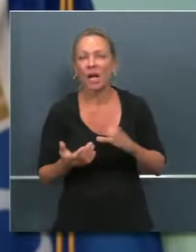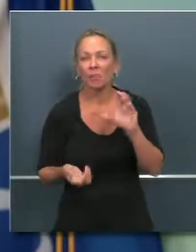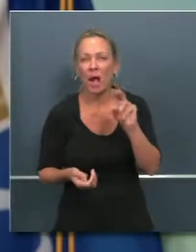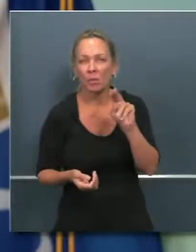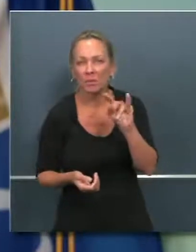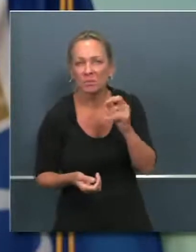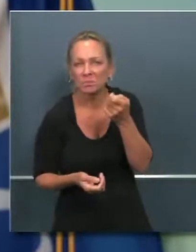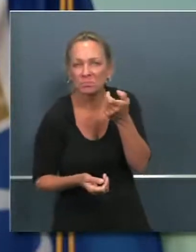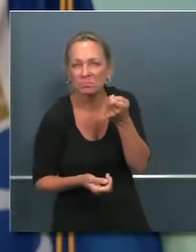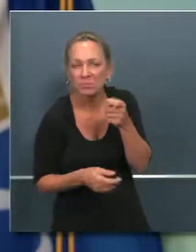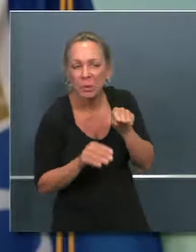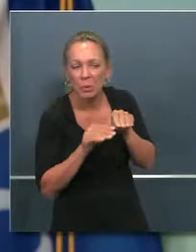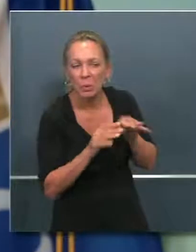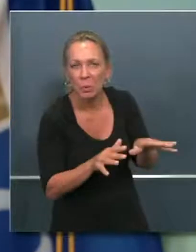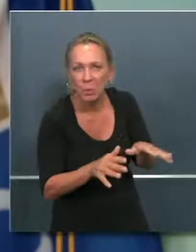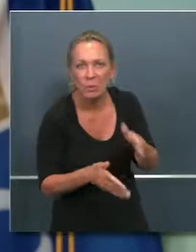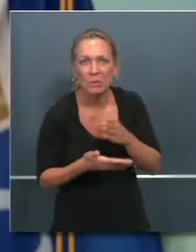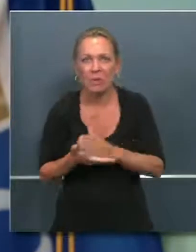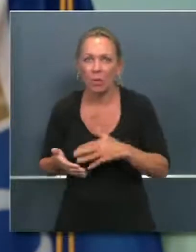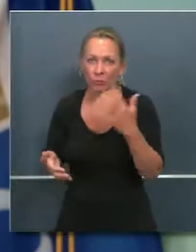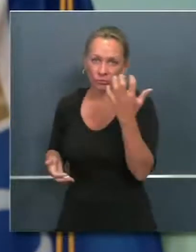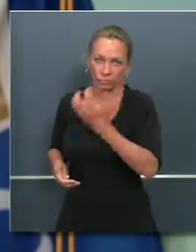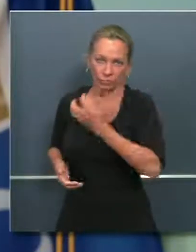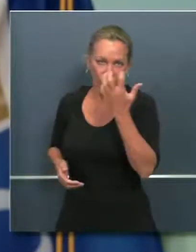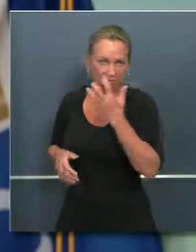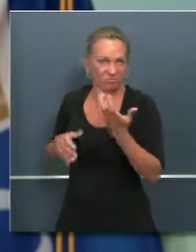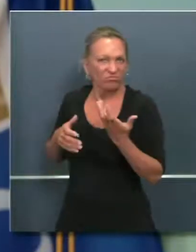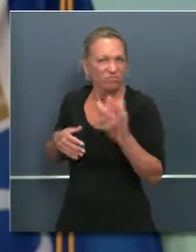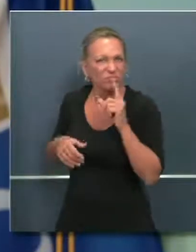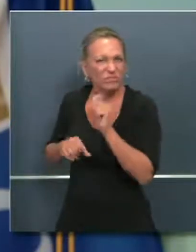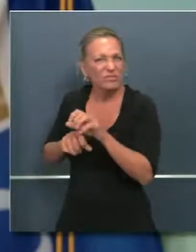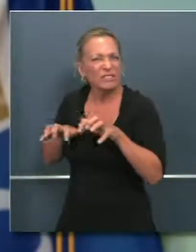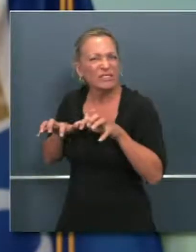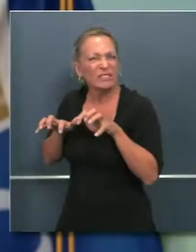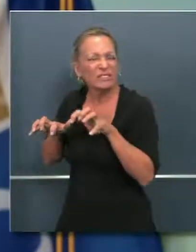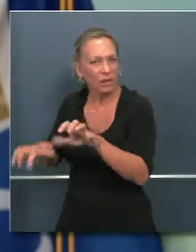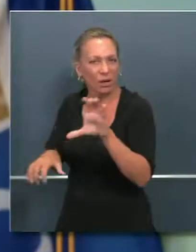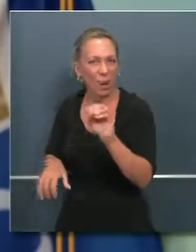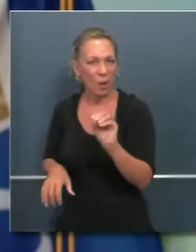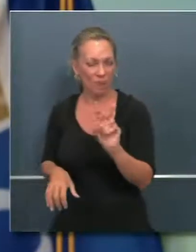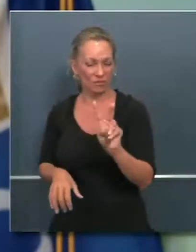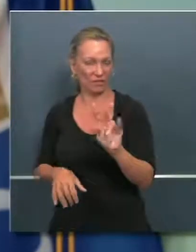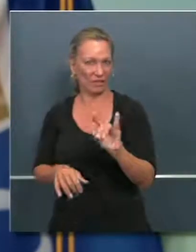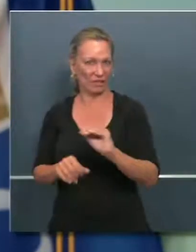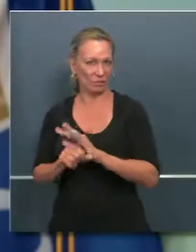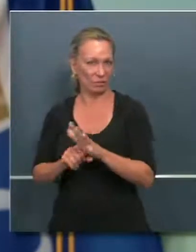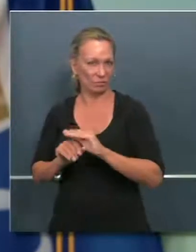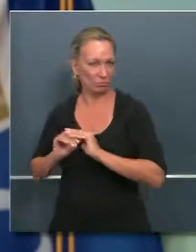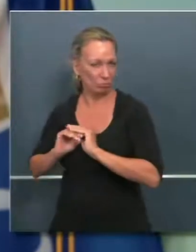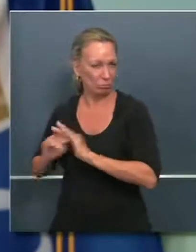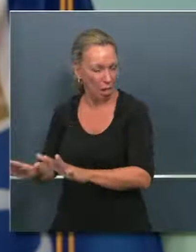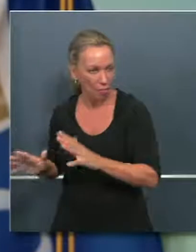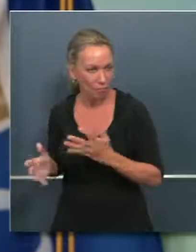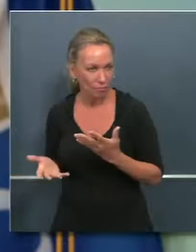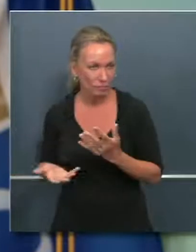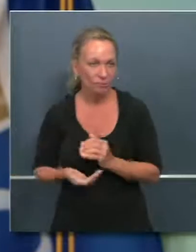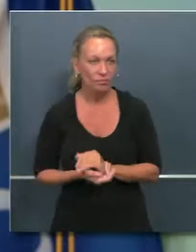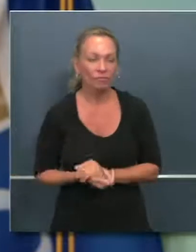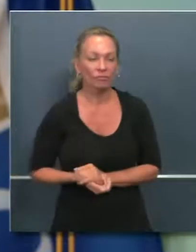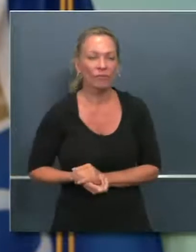of the state many counties many regions Sirte themselves understandably making that point